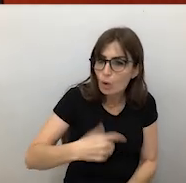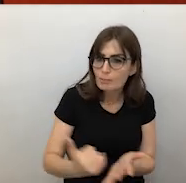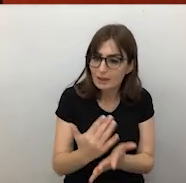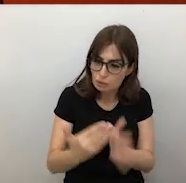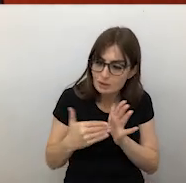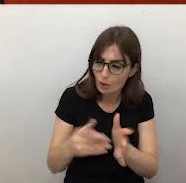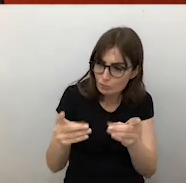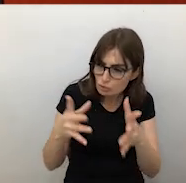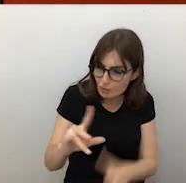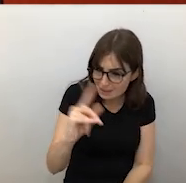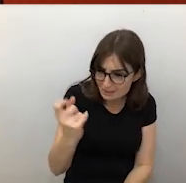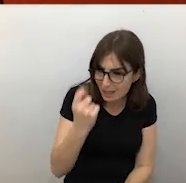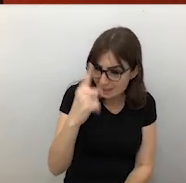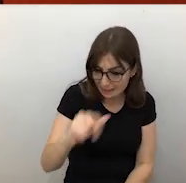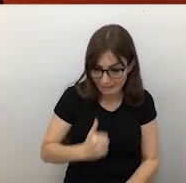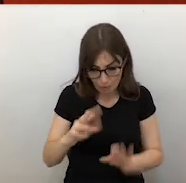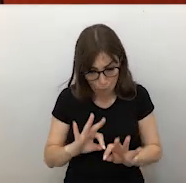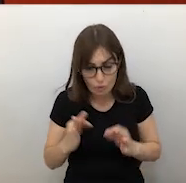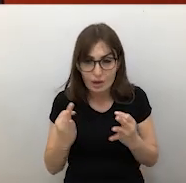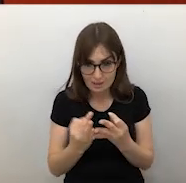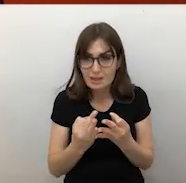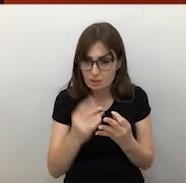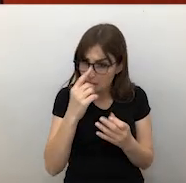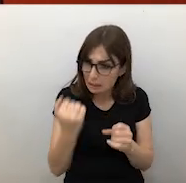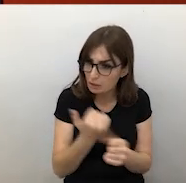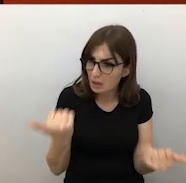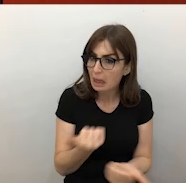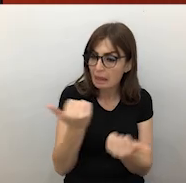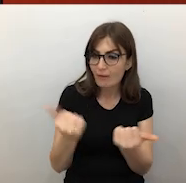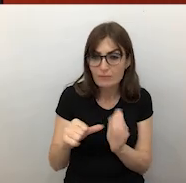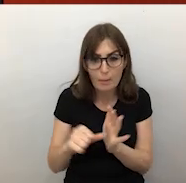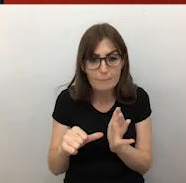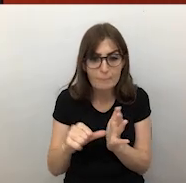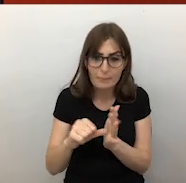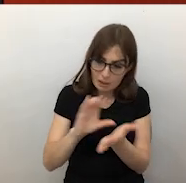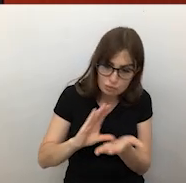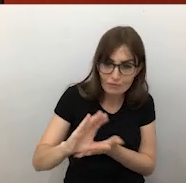and plays a critical role in helping directors to understand whether their organisation can generate enough